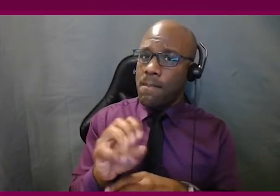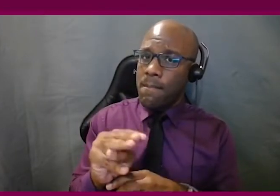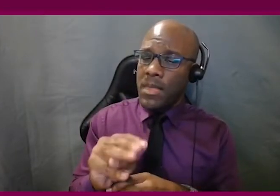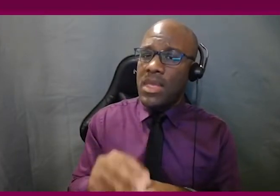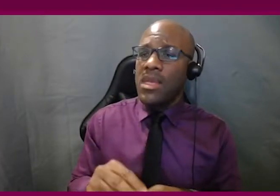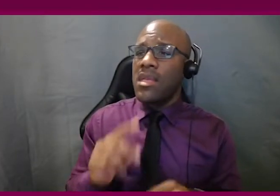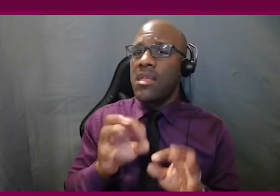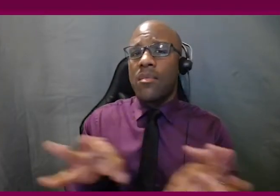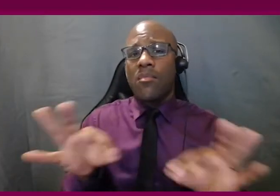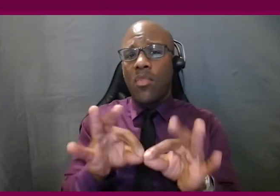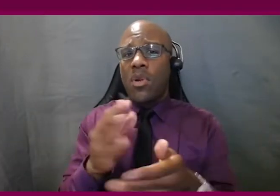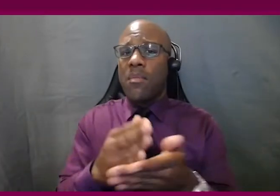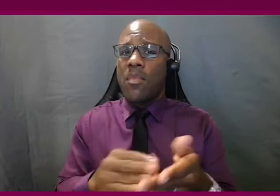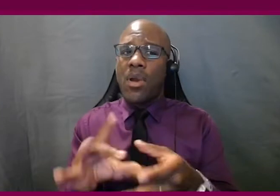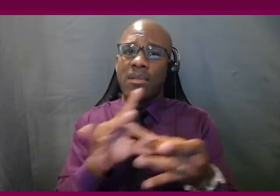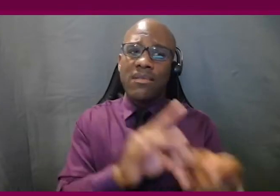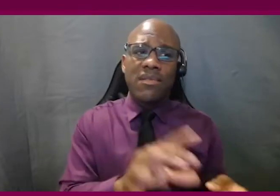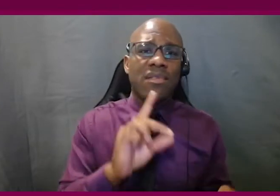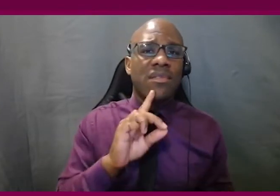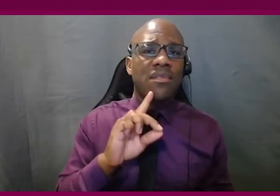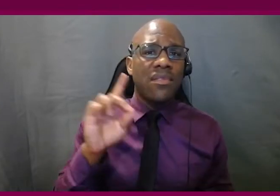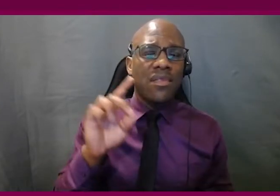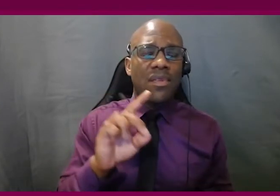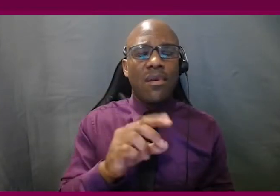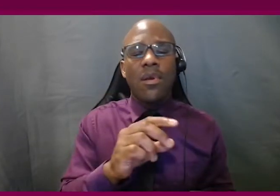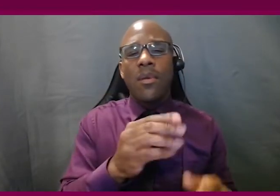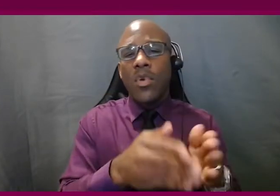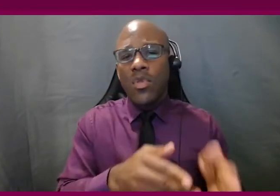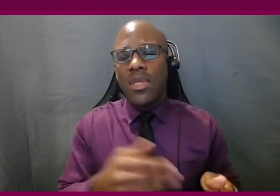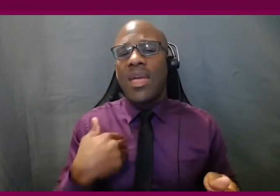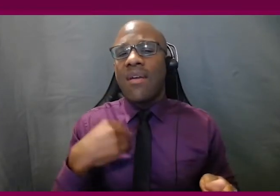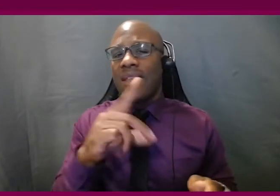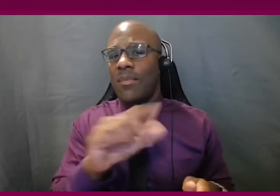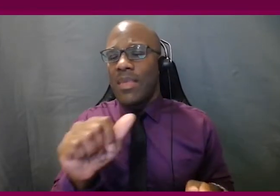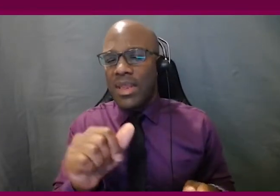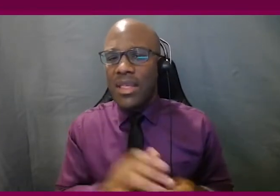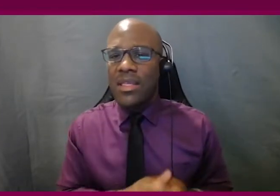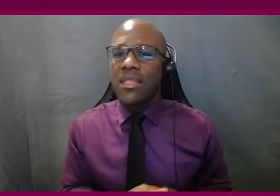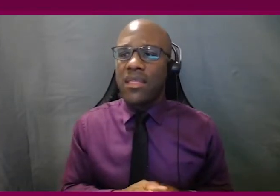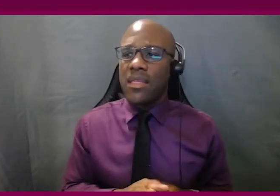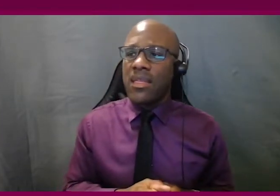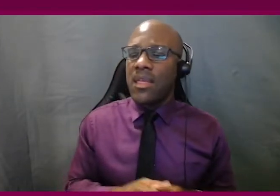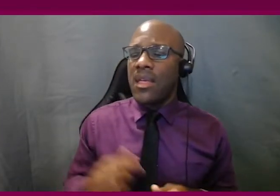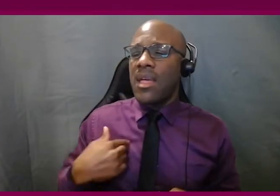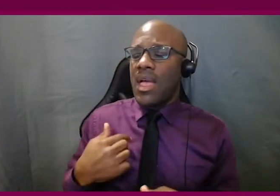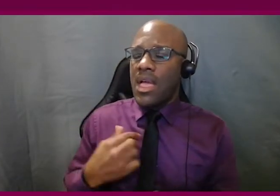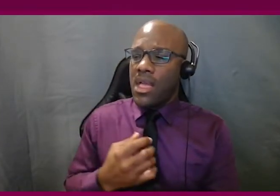And I'd love to hear about your disability and how that kind of led you down the path to do the work that you now do.